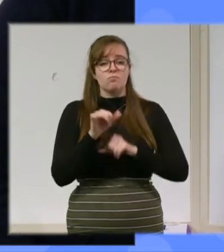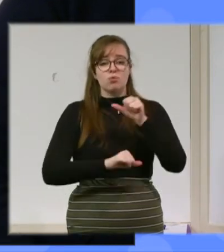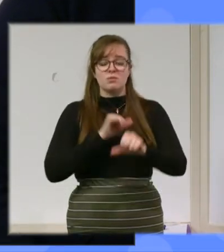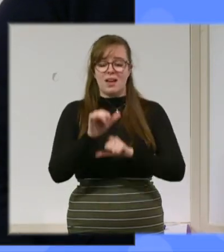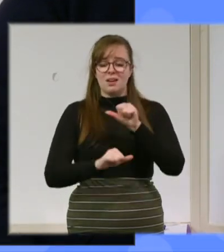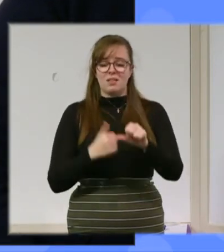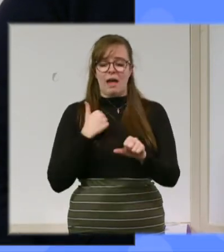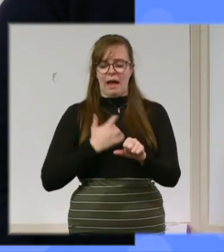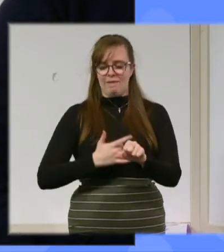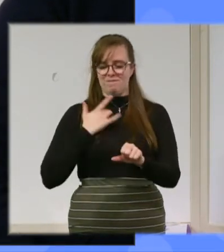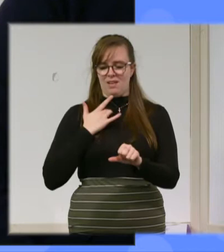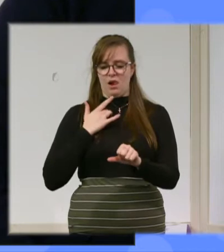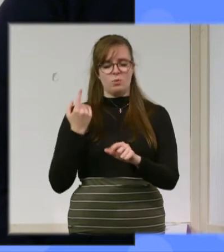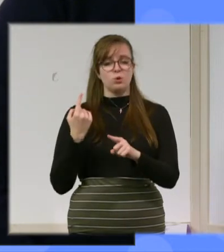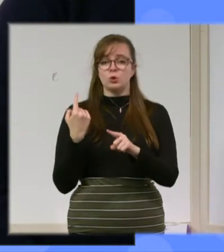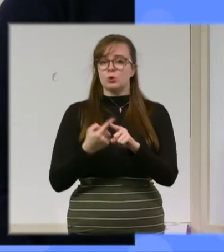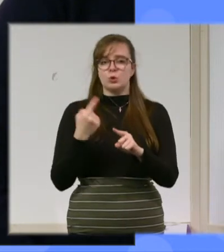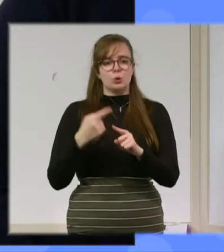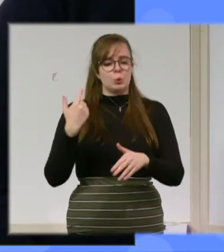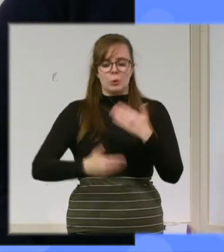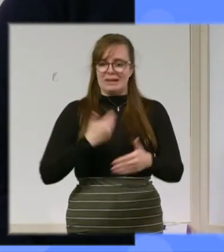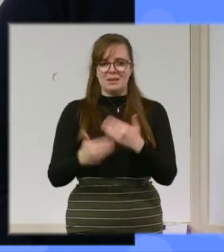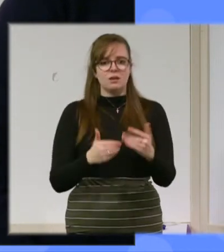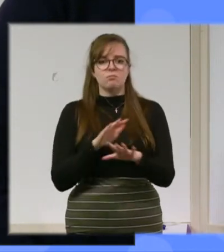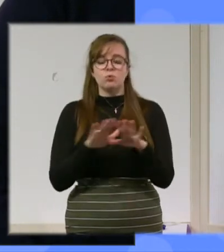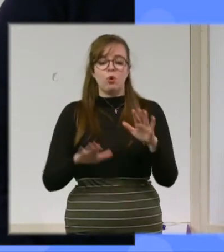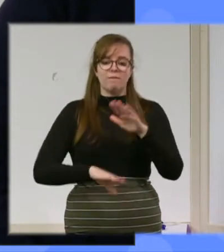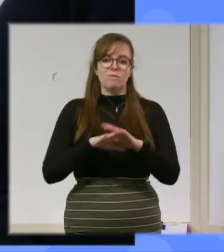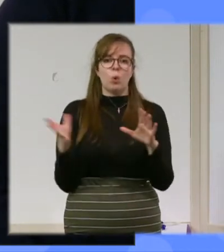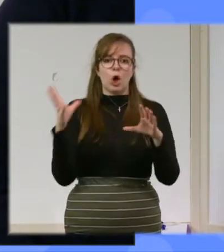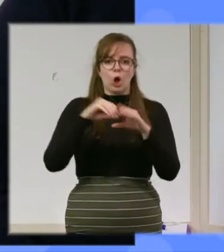was too quick it wasn't inclusive missive enough of broader society I